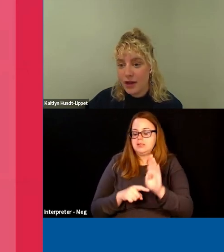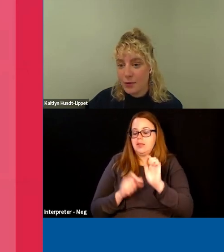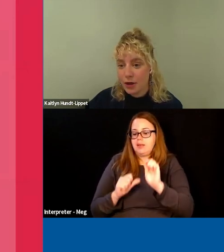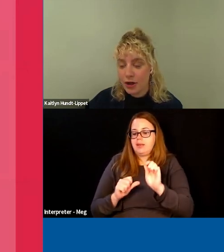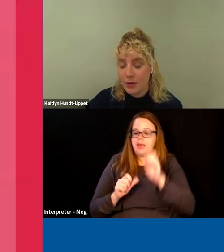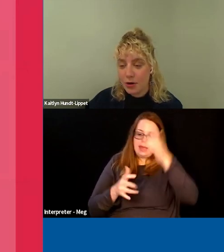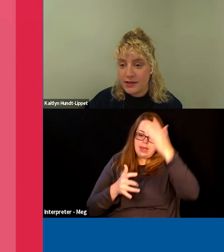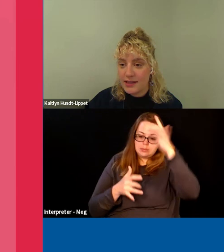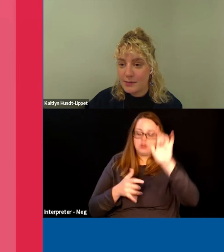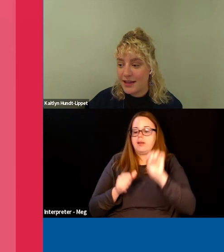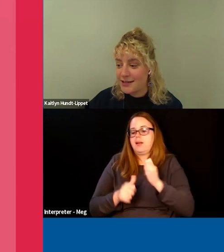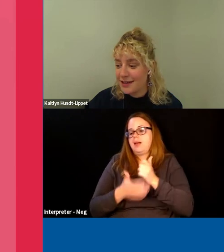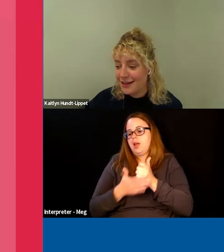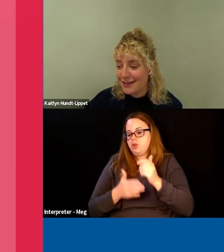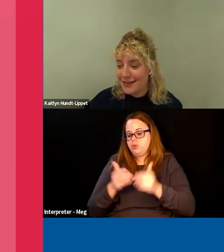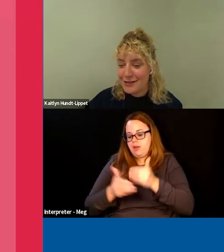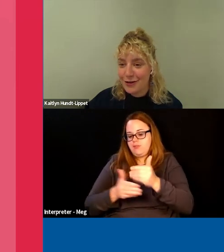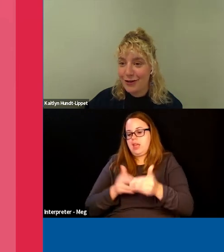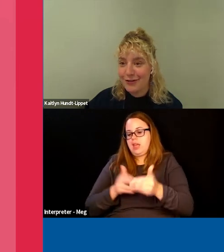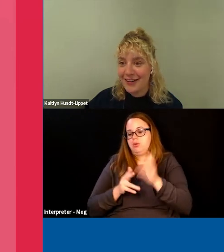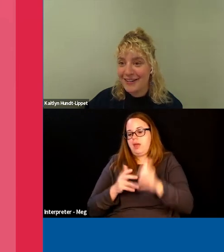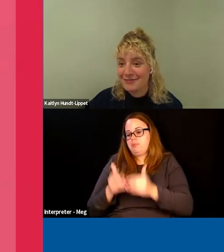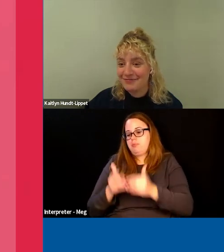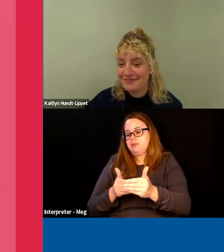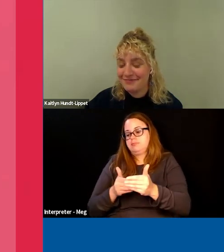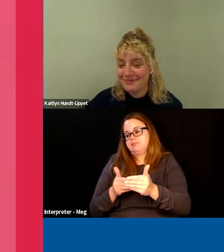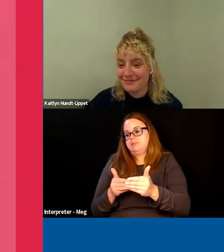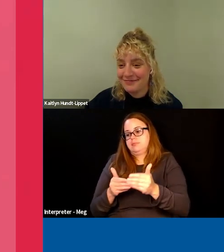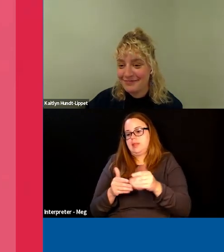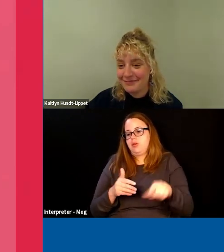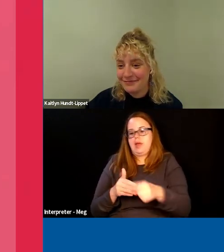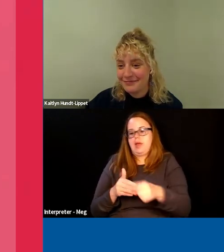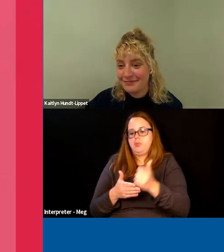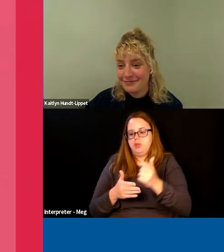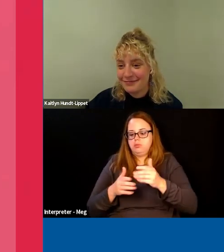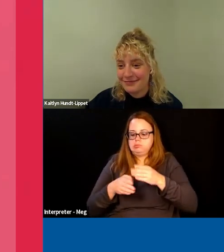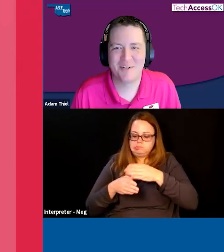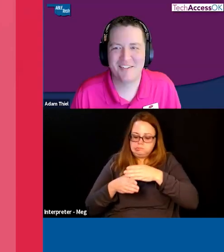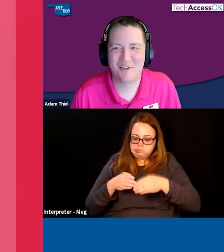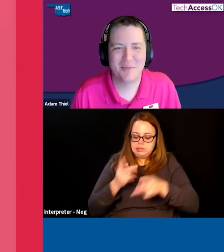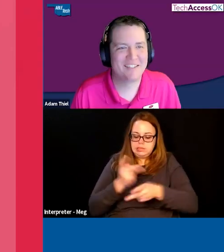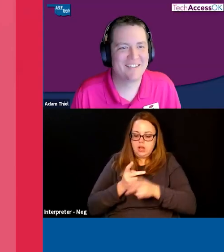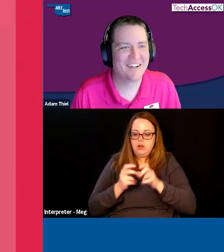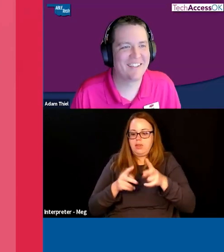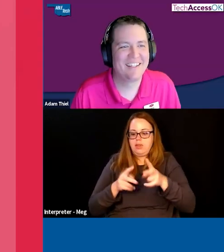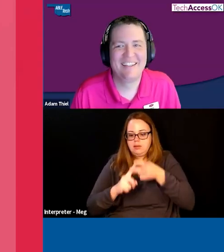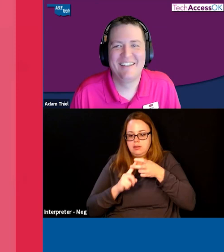through that procurement process, because it's not fun. Yeah, procurement is another beast entirely.